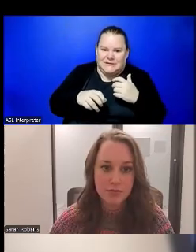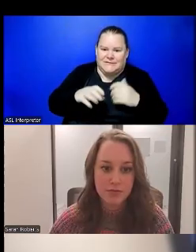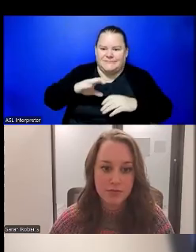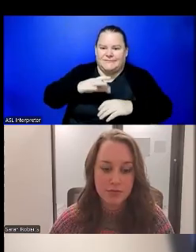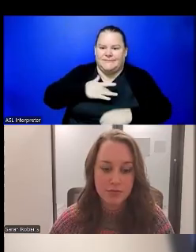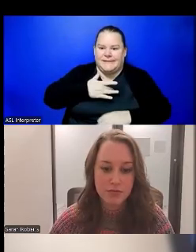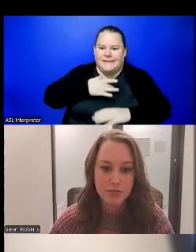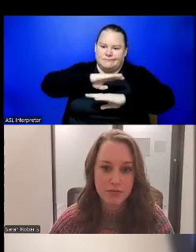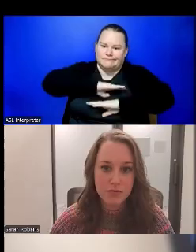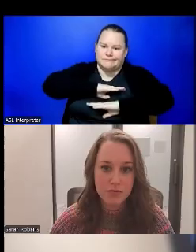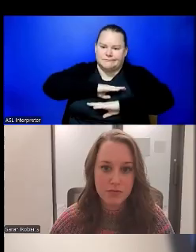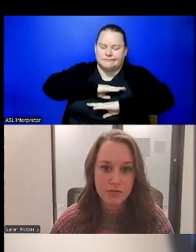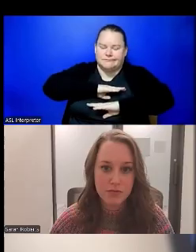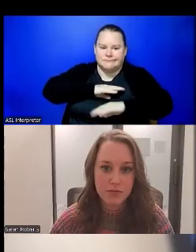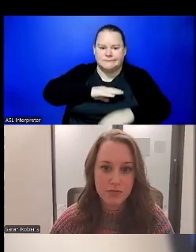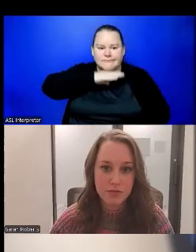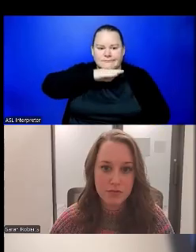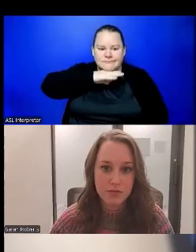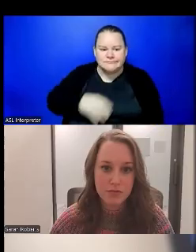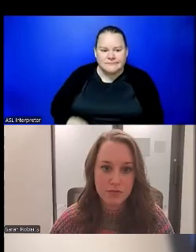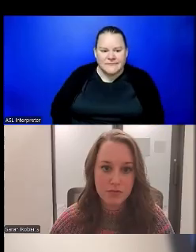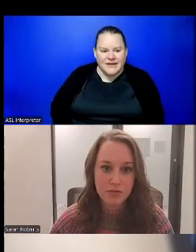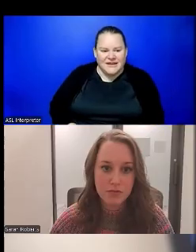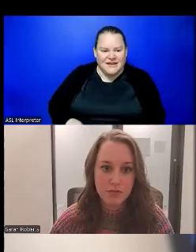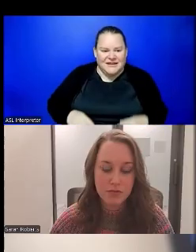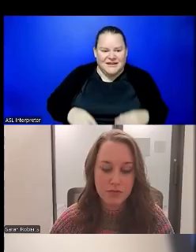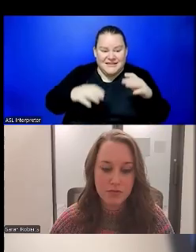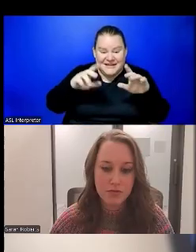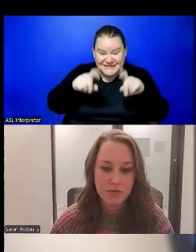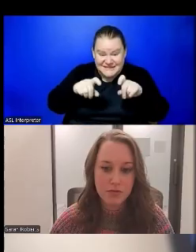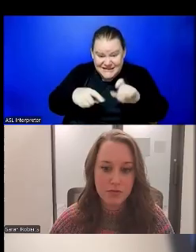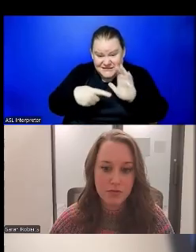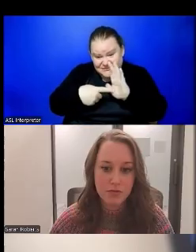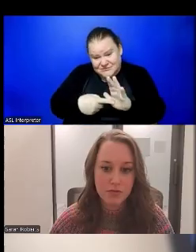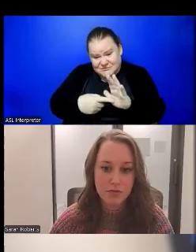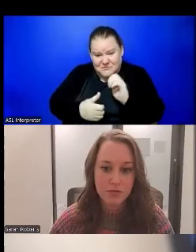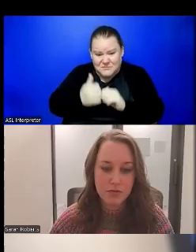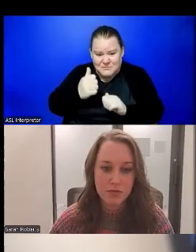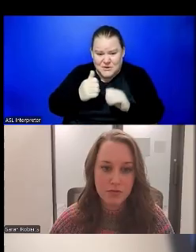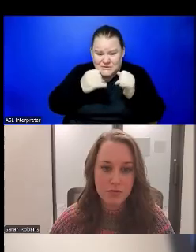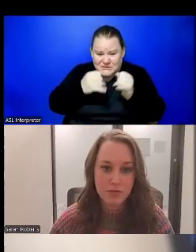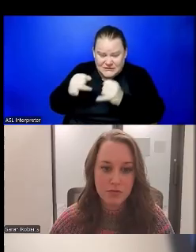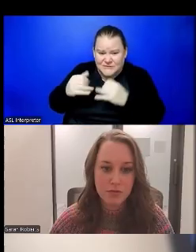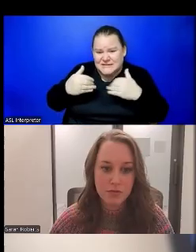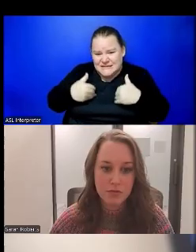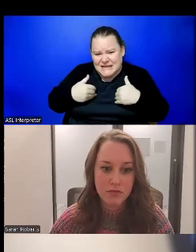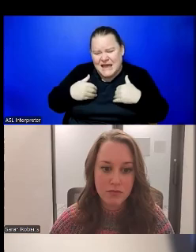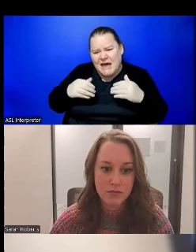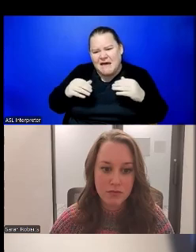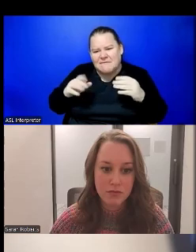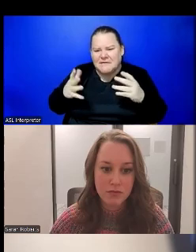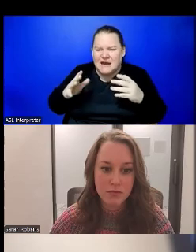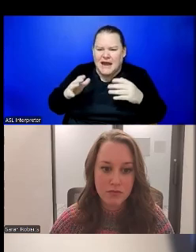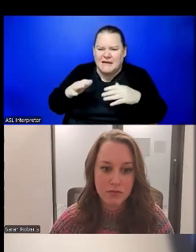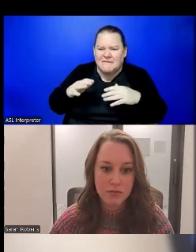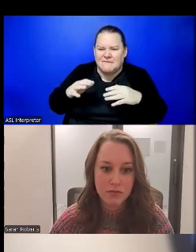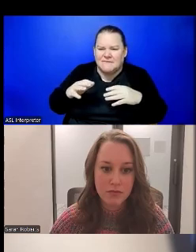disabilities as well. So testing indicates that most individuals have a mild intellectual disability. Behavioral